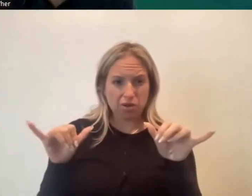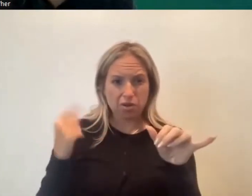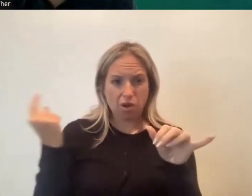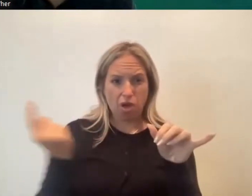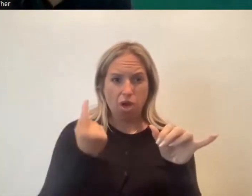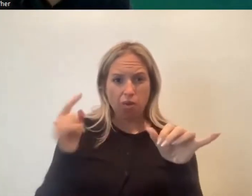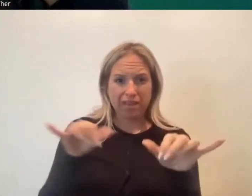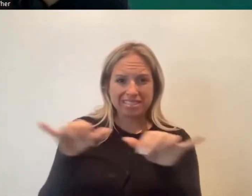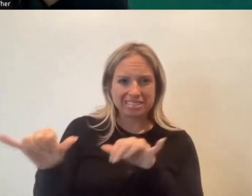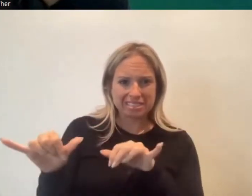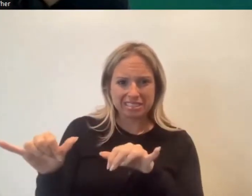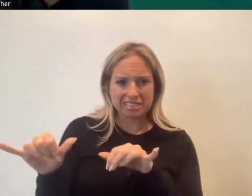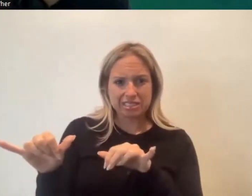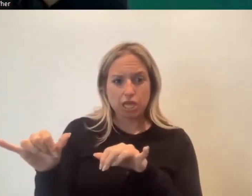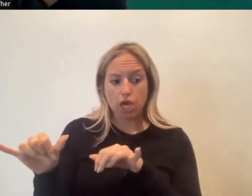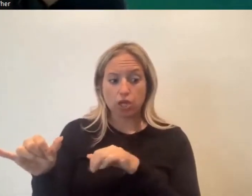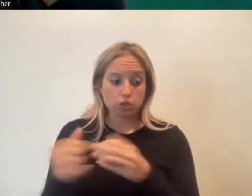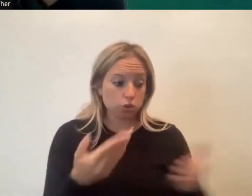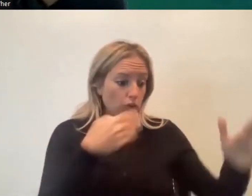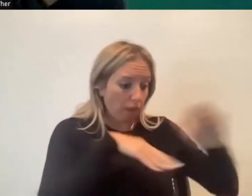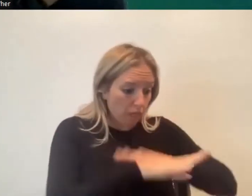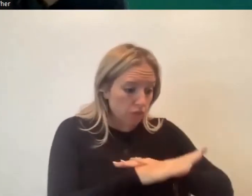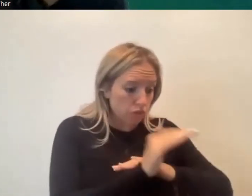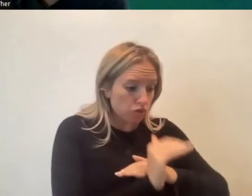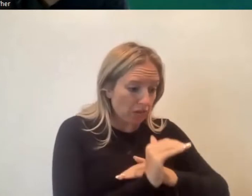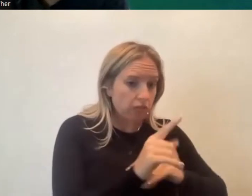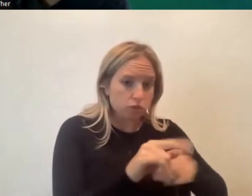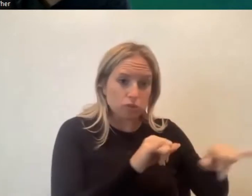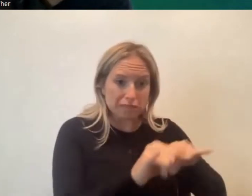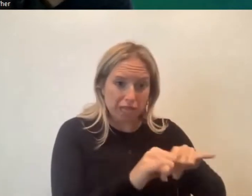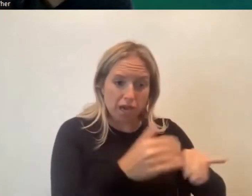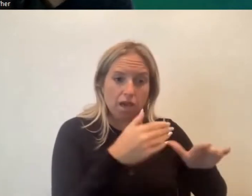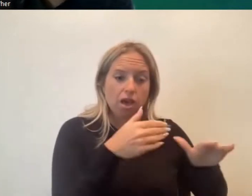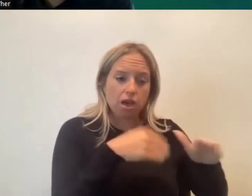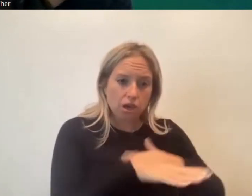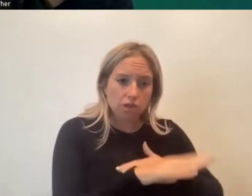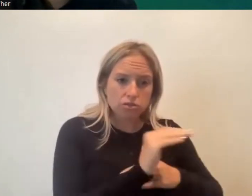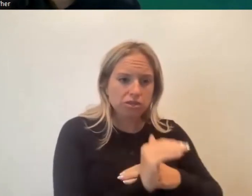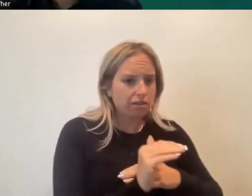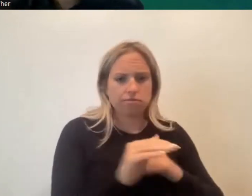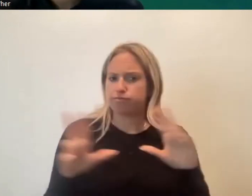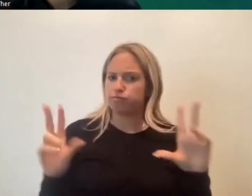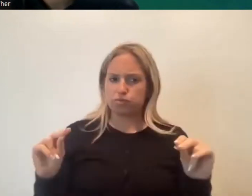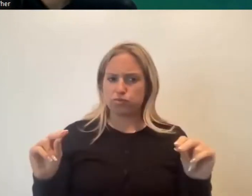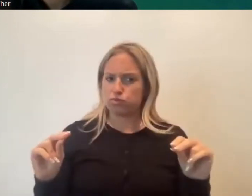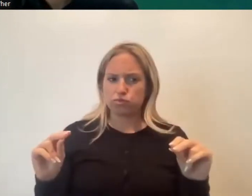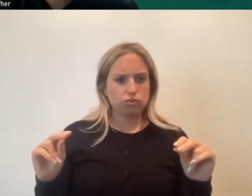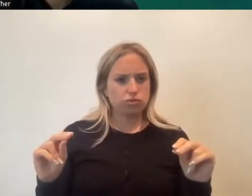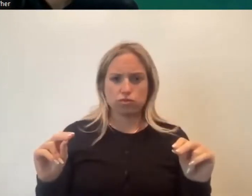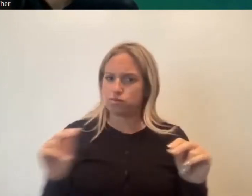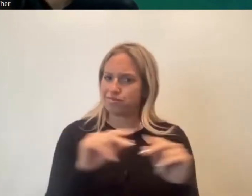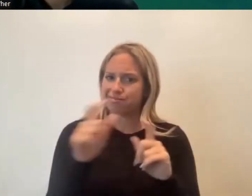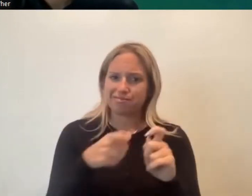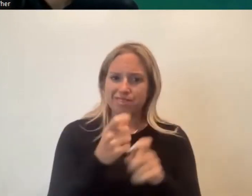come in as a child, so you will always stay under the child's definition or? Mike: No, you're exactly right, Tadra.